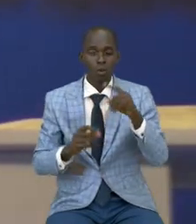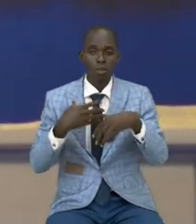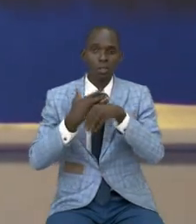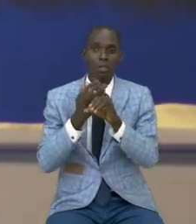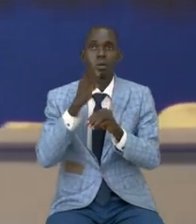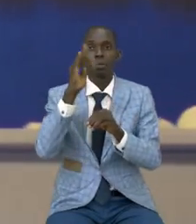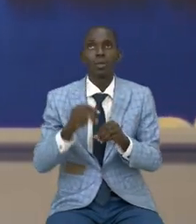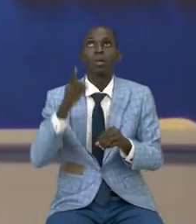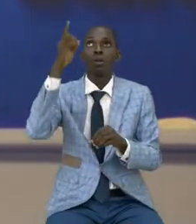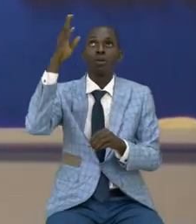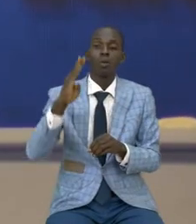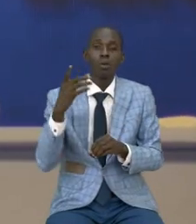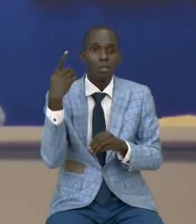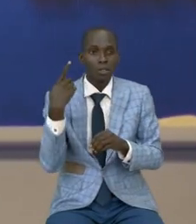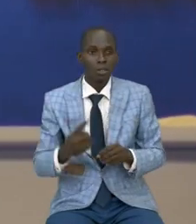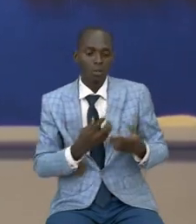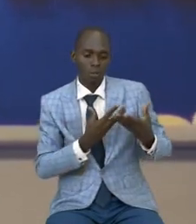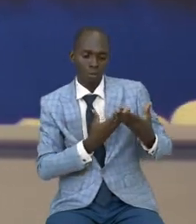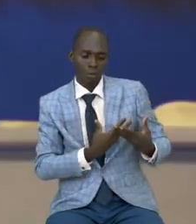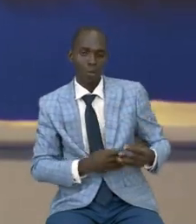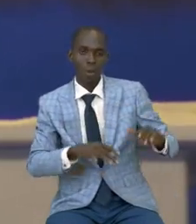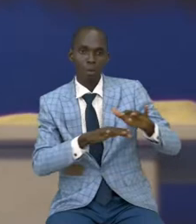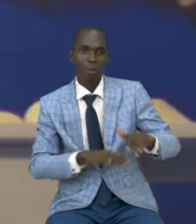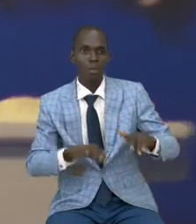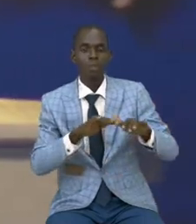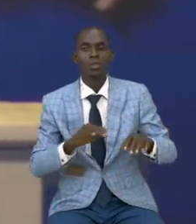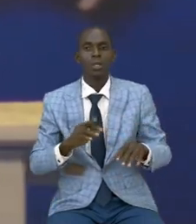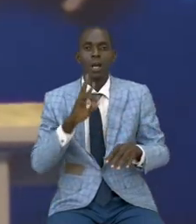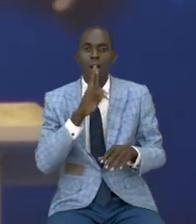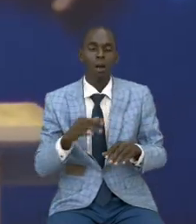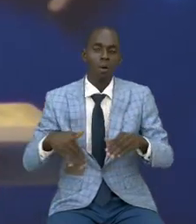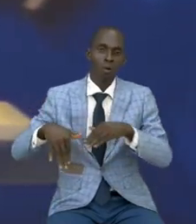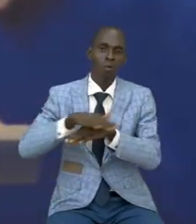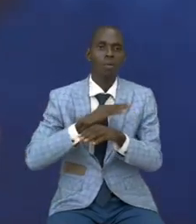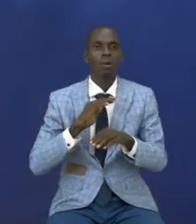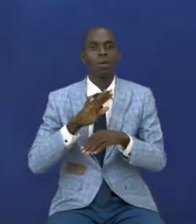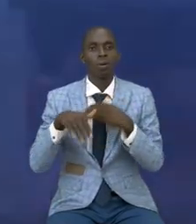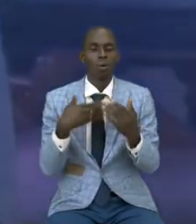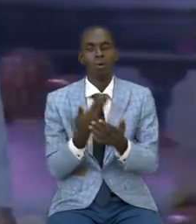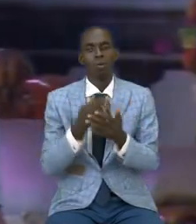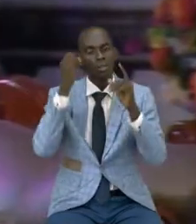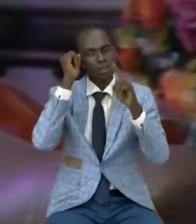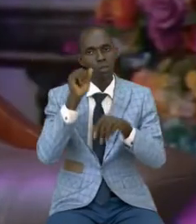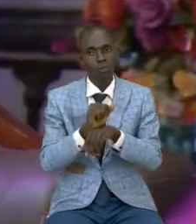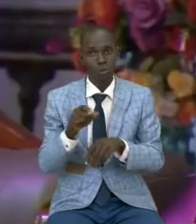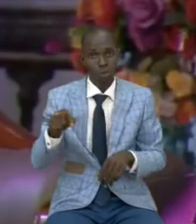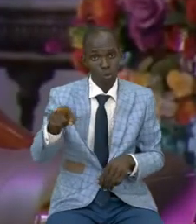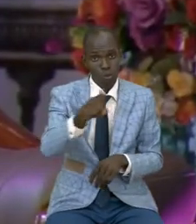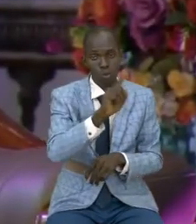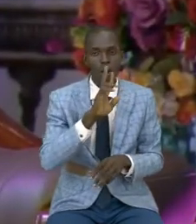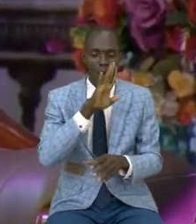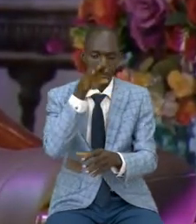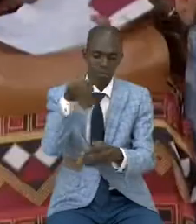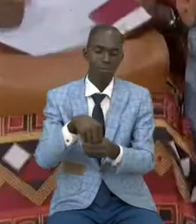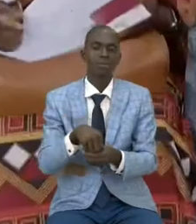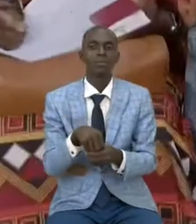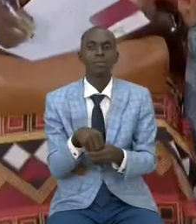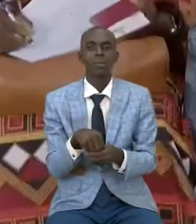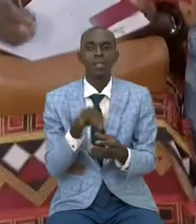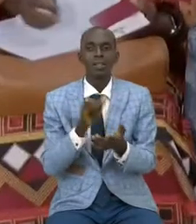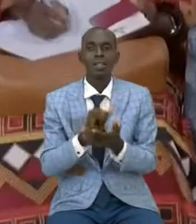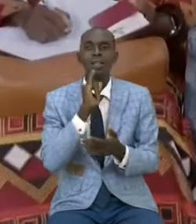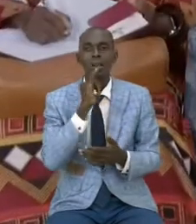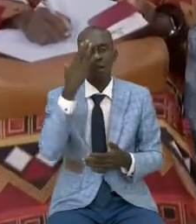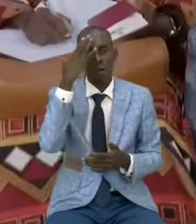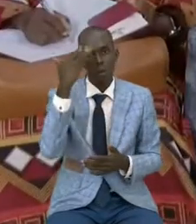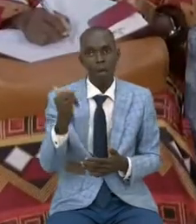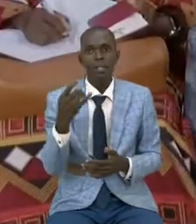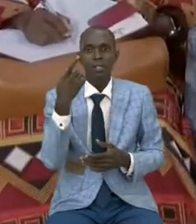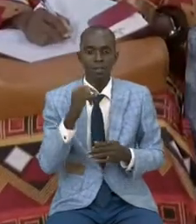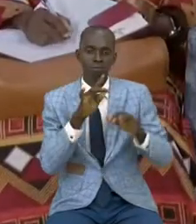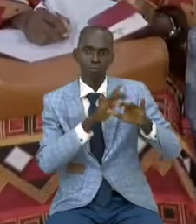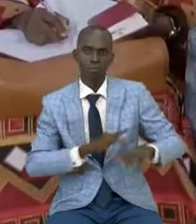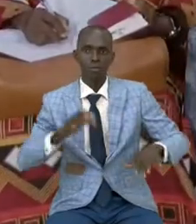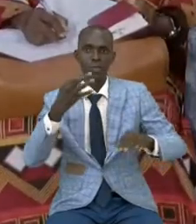the mercy of the lord over everyone and you are included that's why the mercy of god will bring